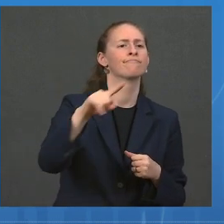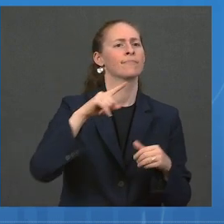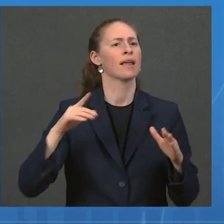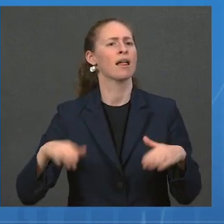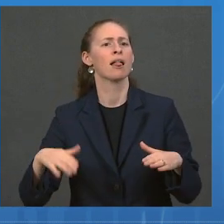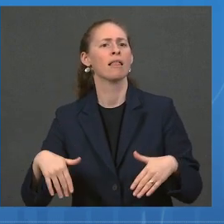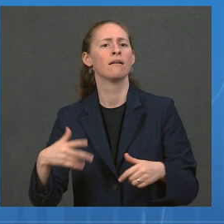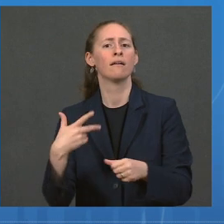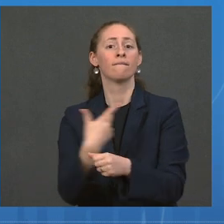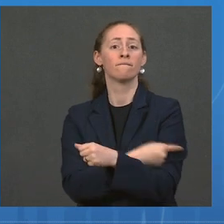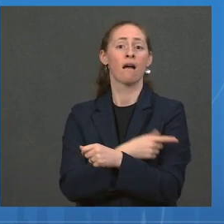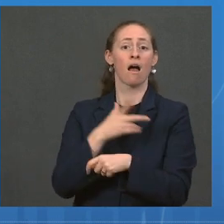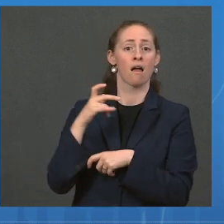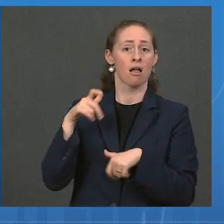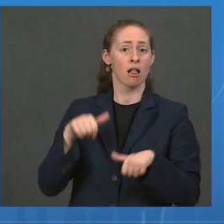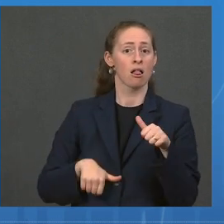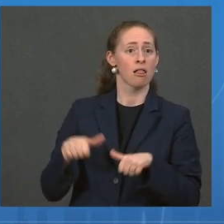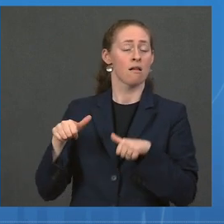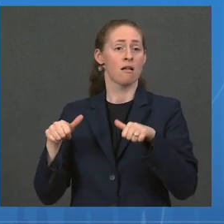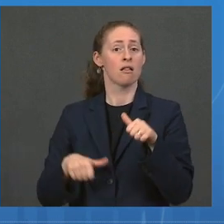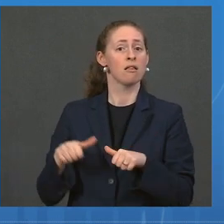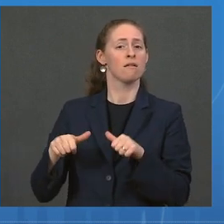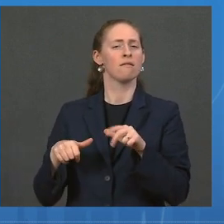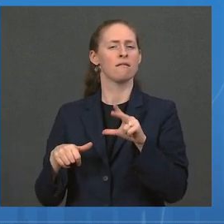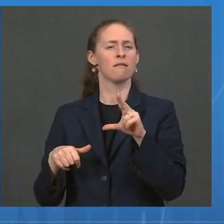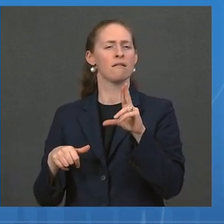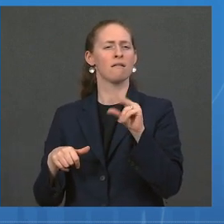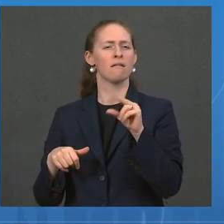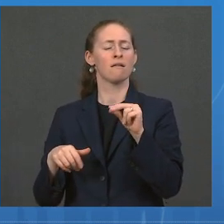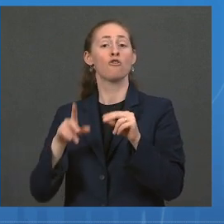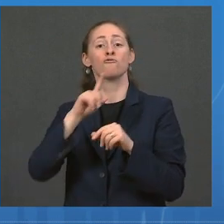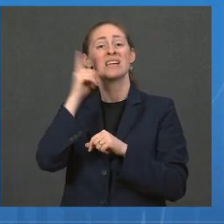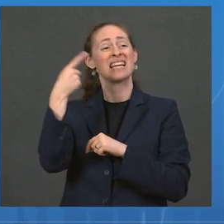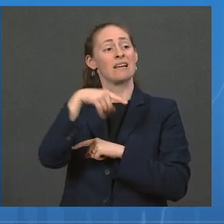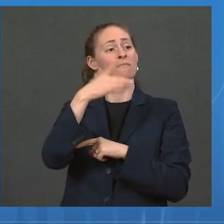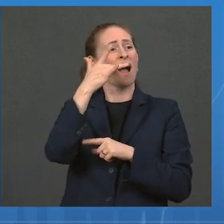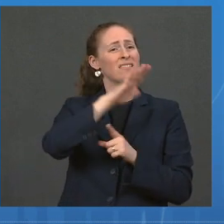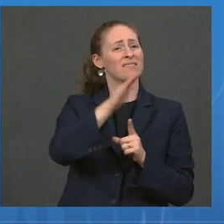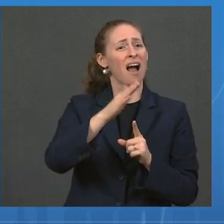but vaccine lack of availability in certain regions of the world.